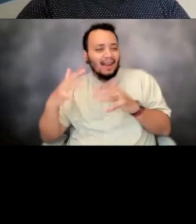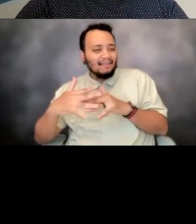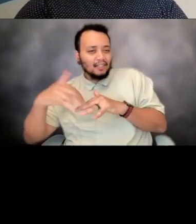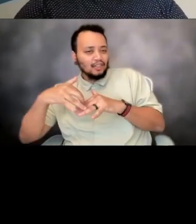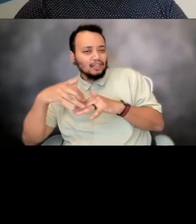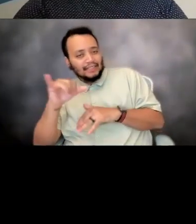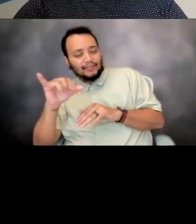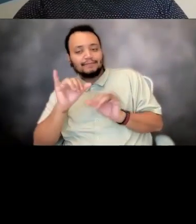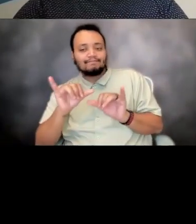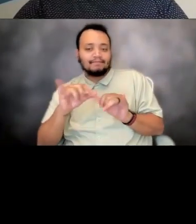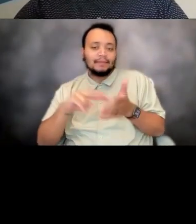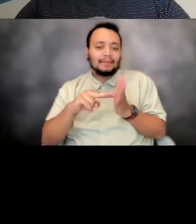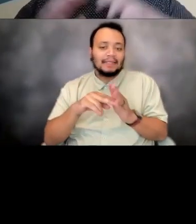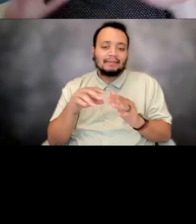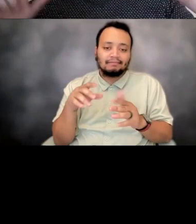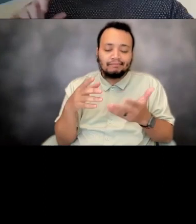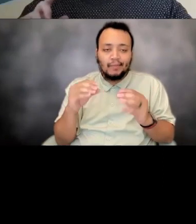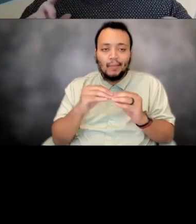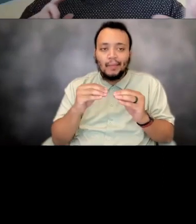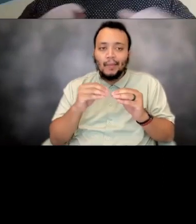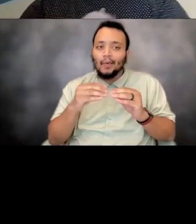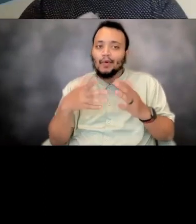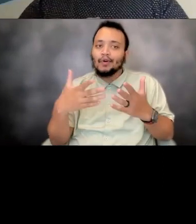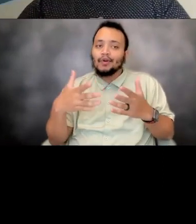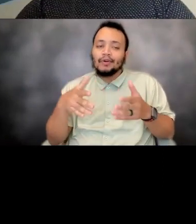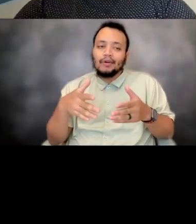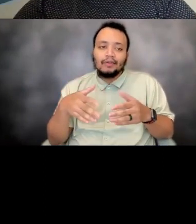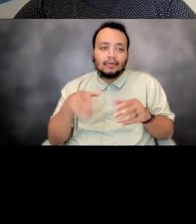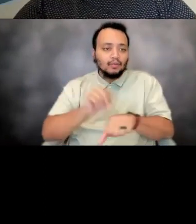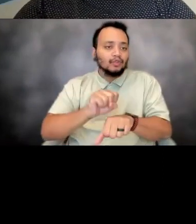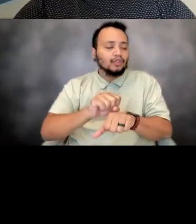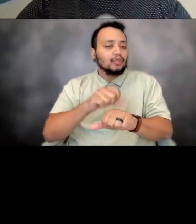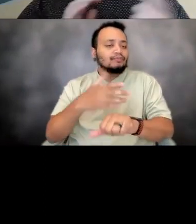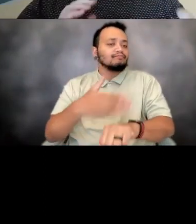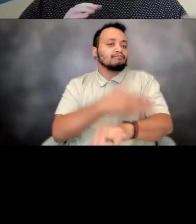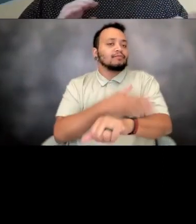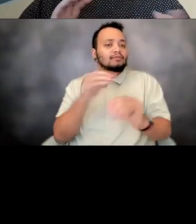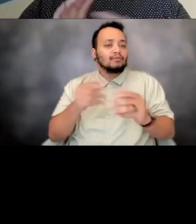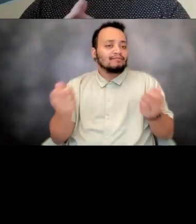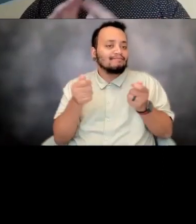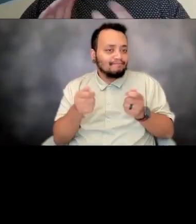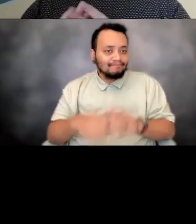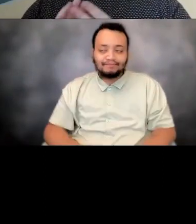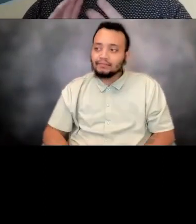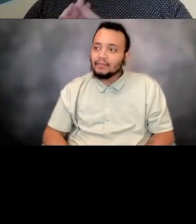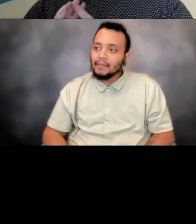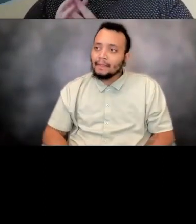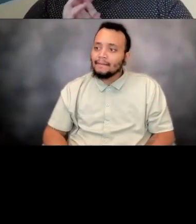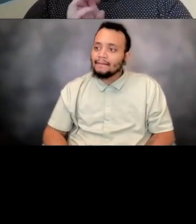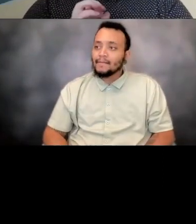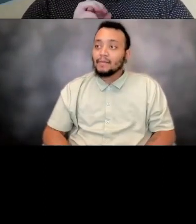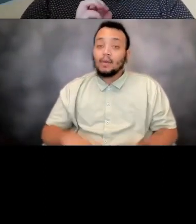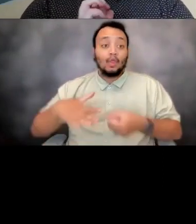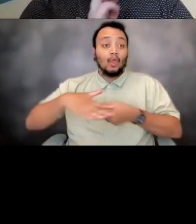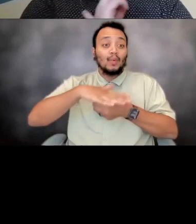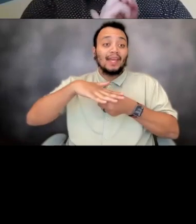In terms of location, we asked if folks were rural, suburban or urban.